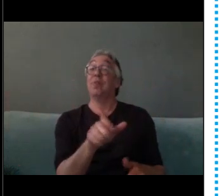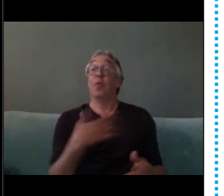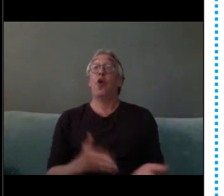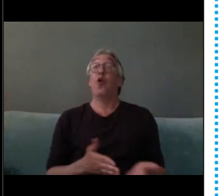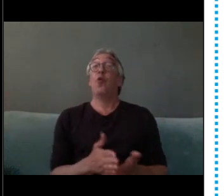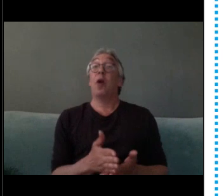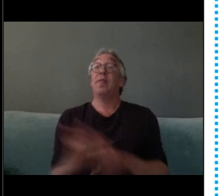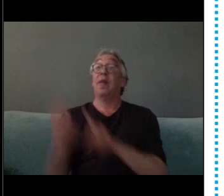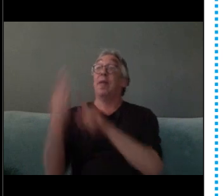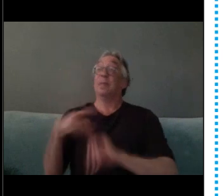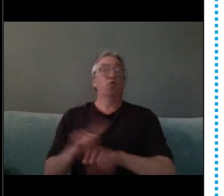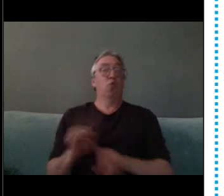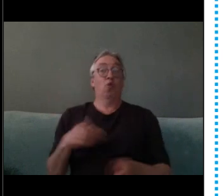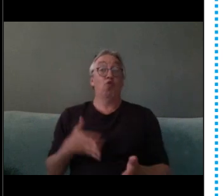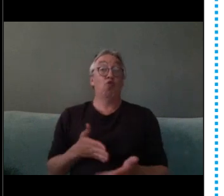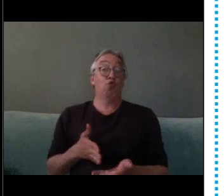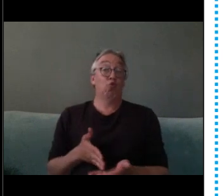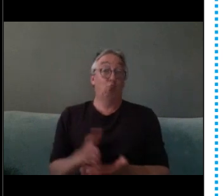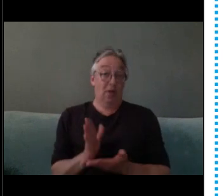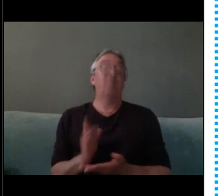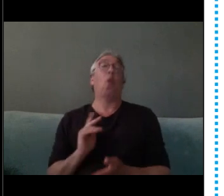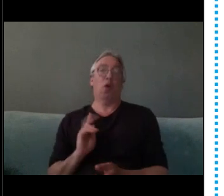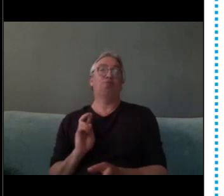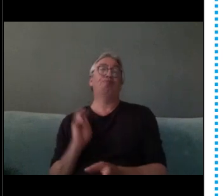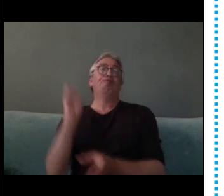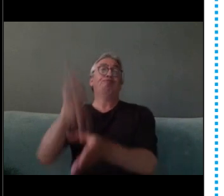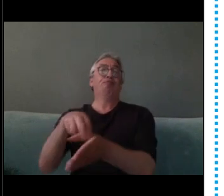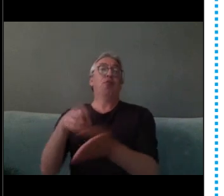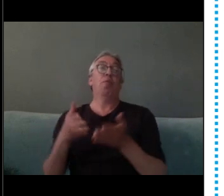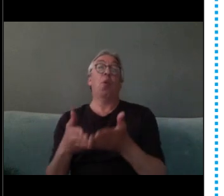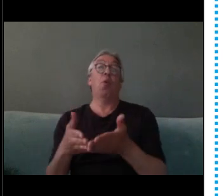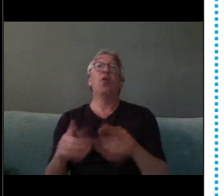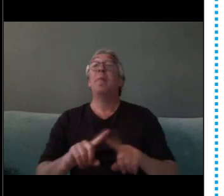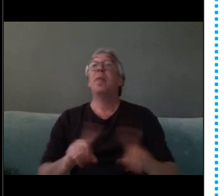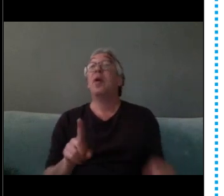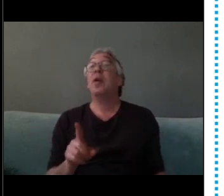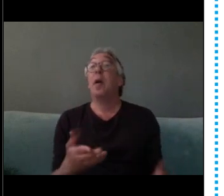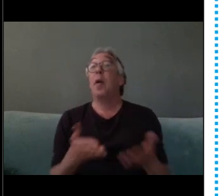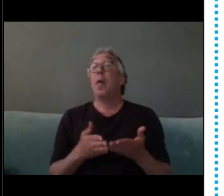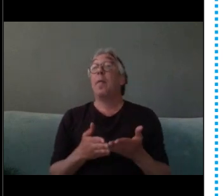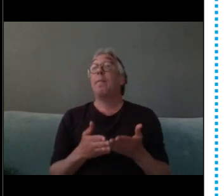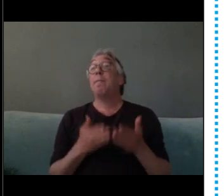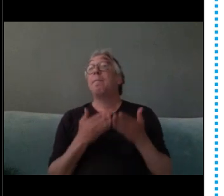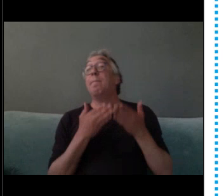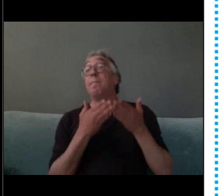but safety and ship and port design can be again arguments